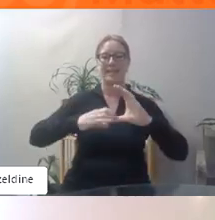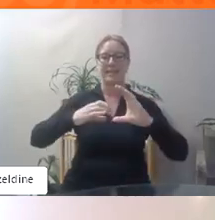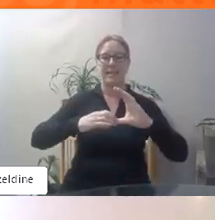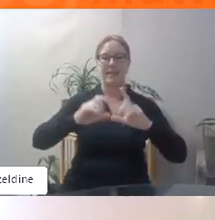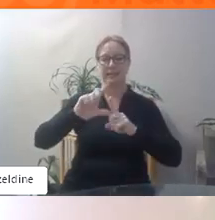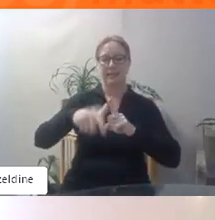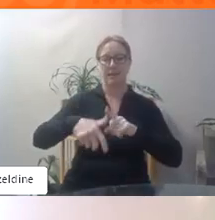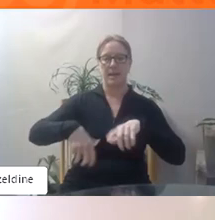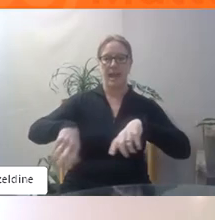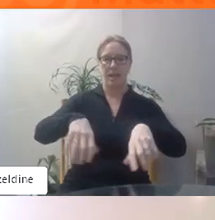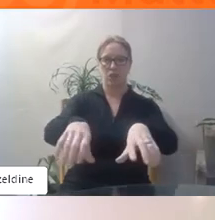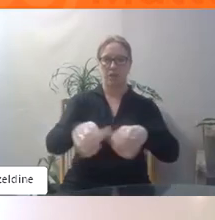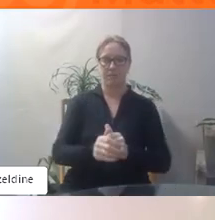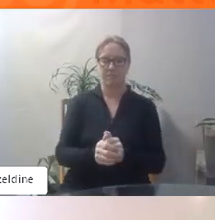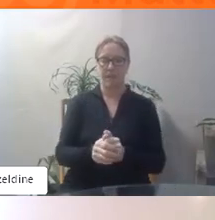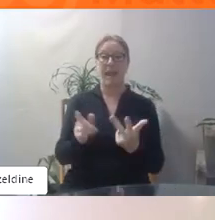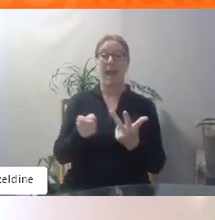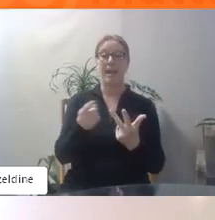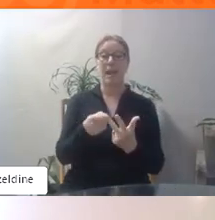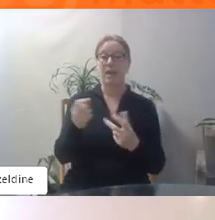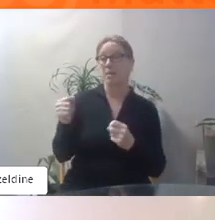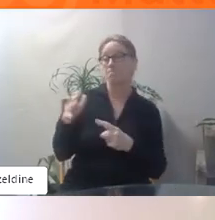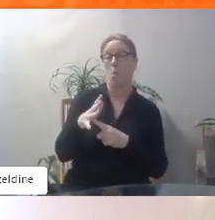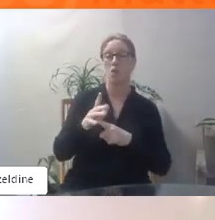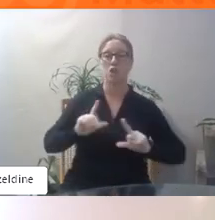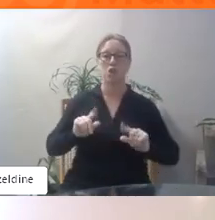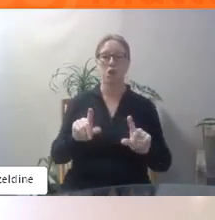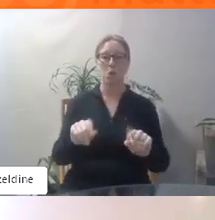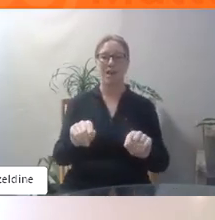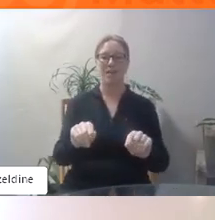Action, and another really important doer in this space, so thank you